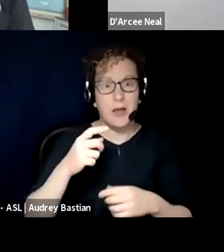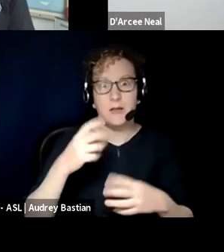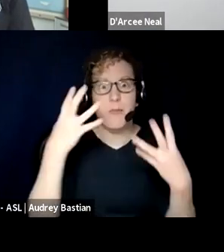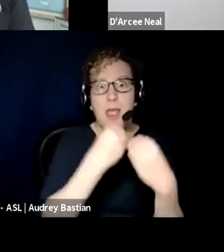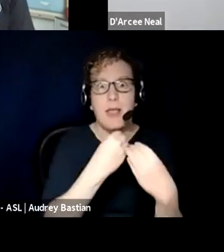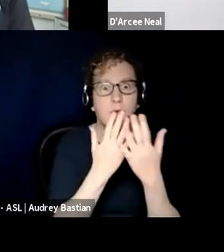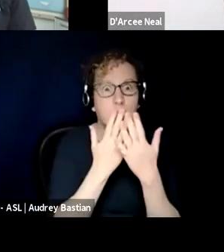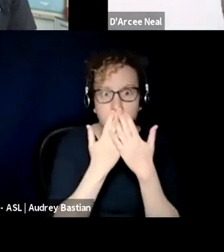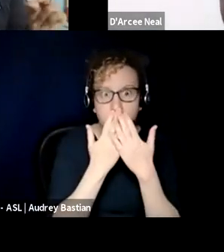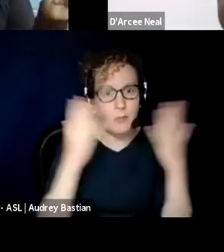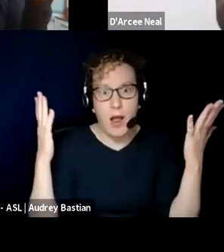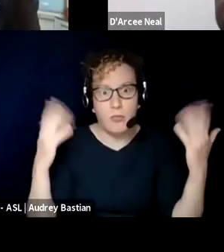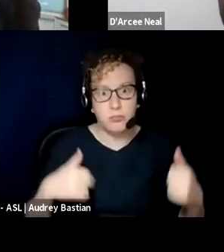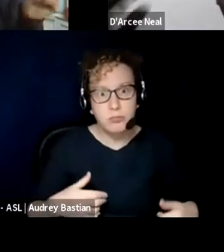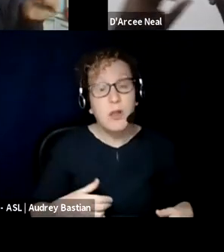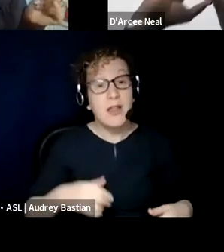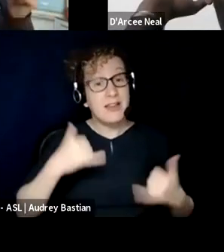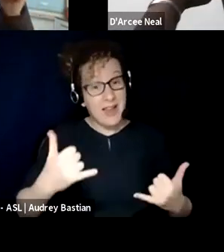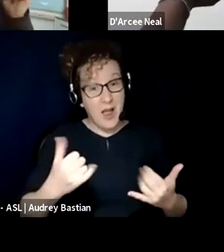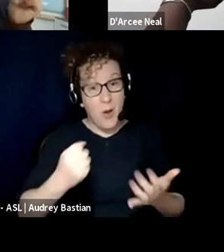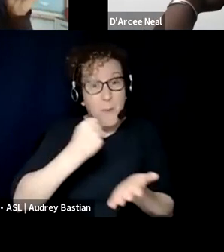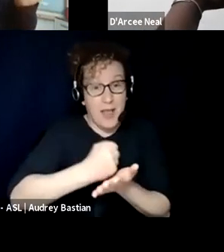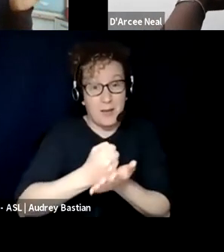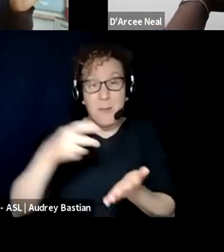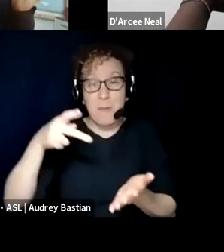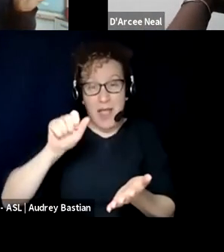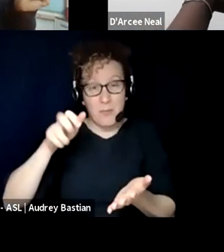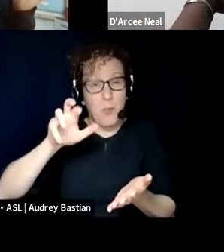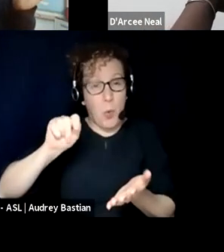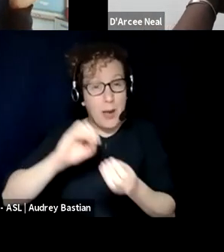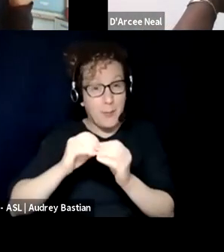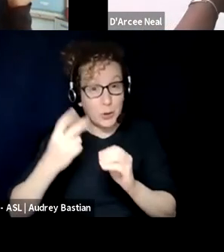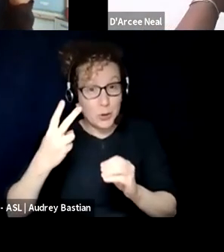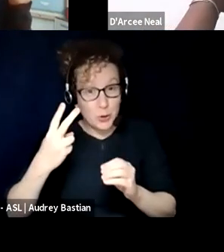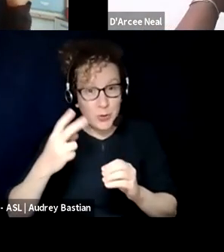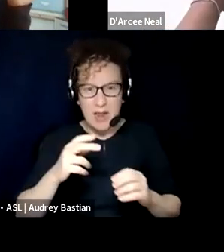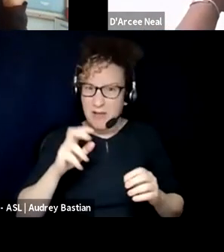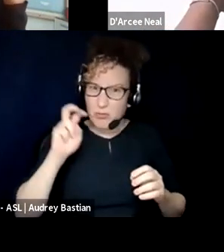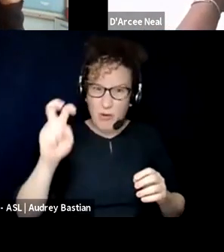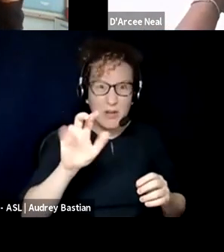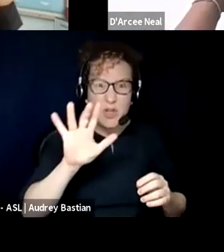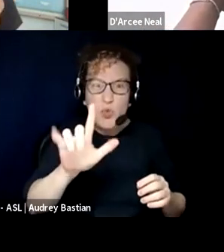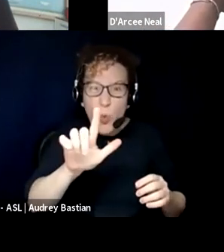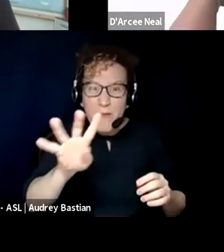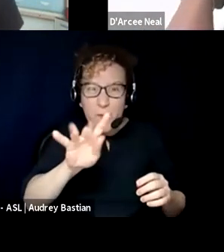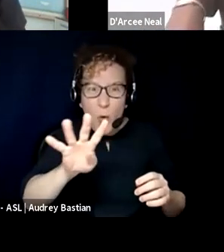countries. MARAINA MONTGOMERY: If we can all just snap.